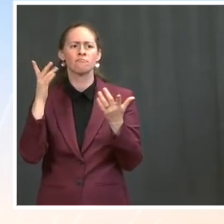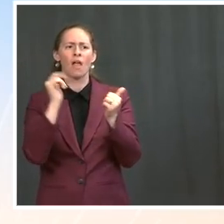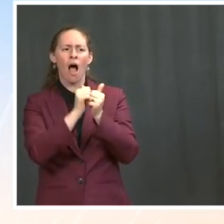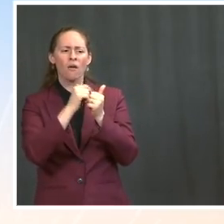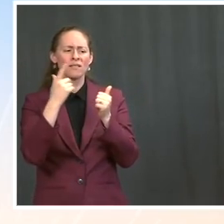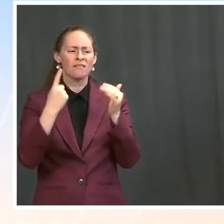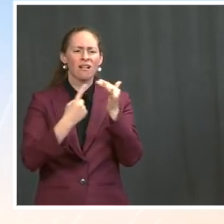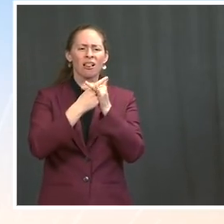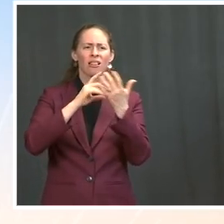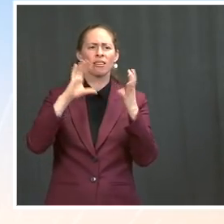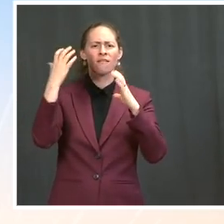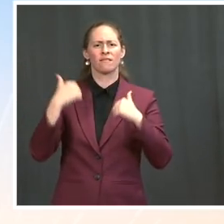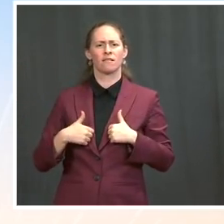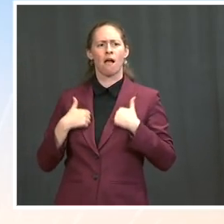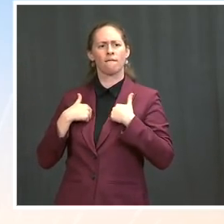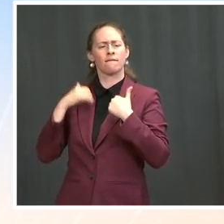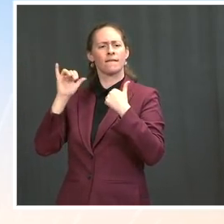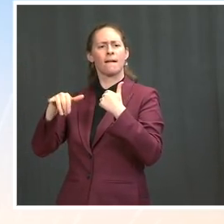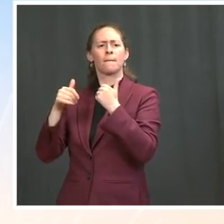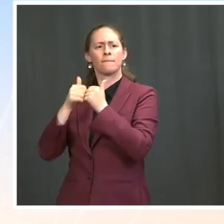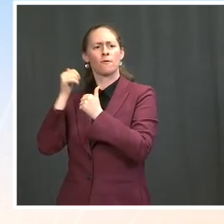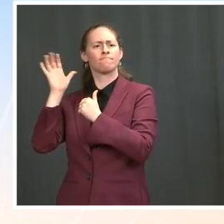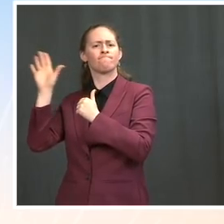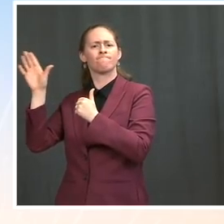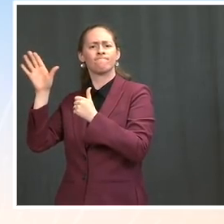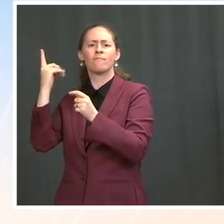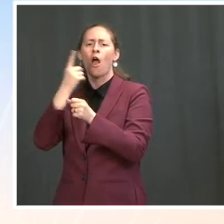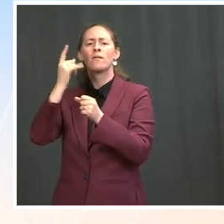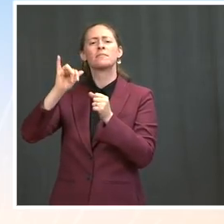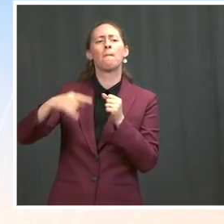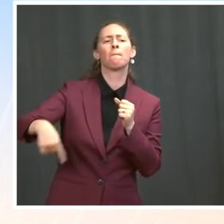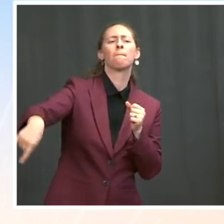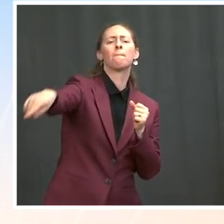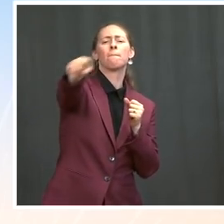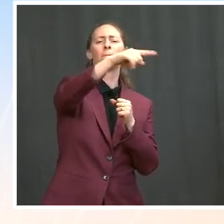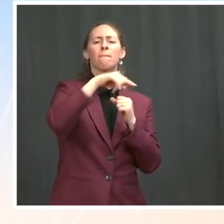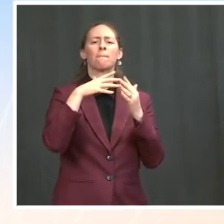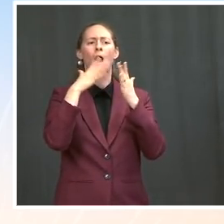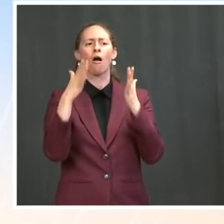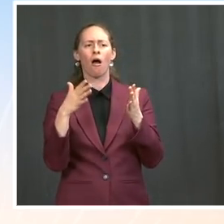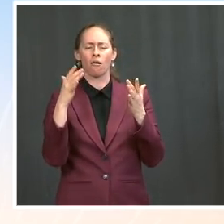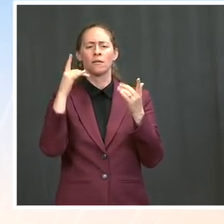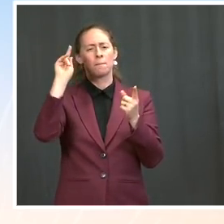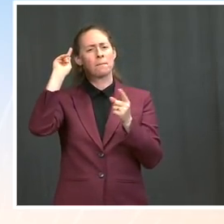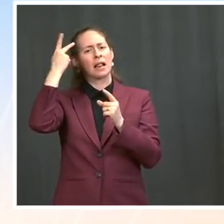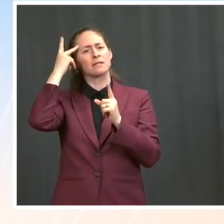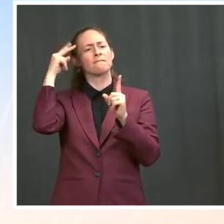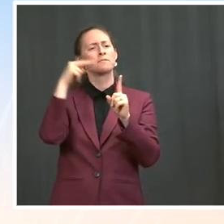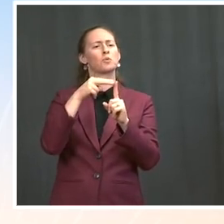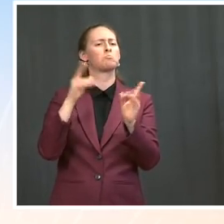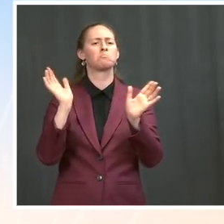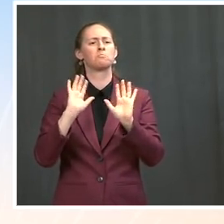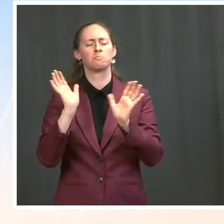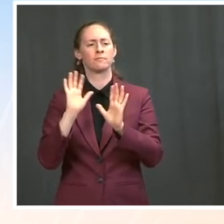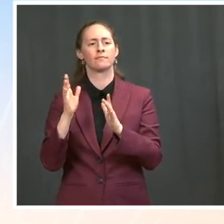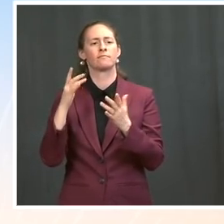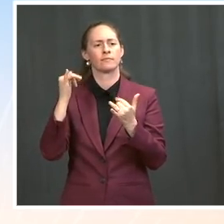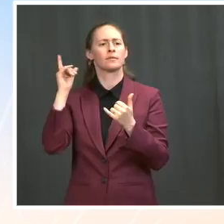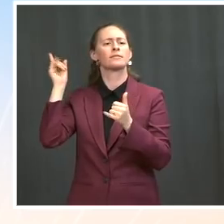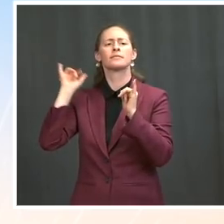And that's how many Americans see their faith as well, not through a political prism. So I would suspect he will continue to attend church as he has for many, many years.